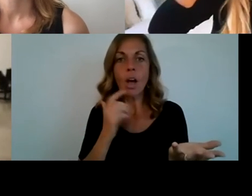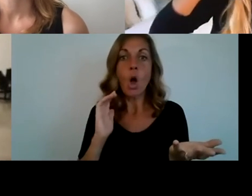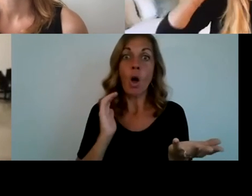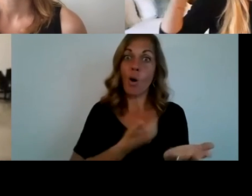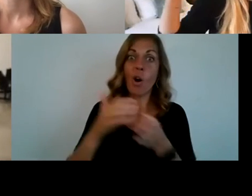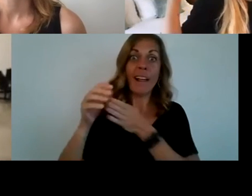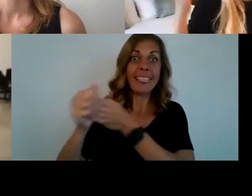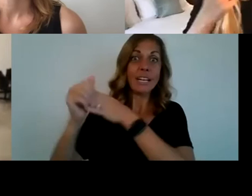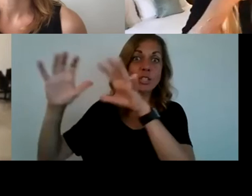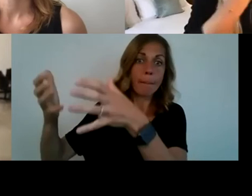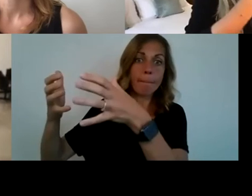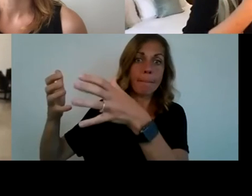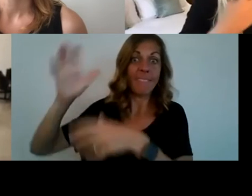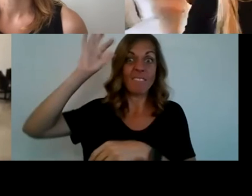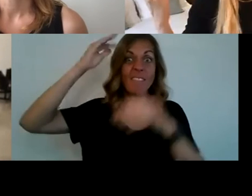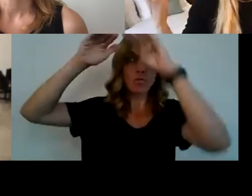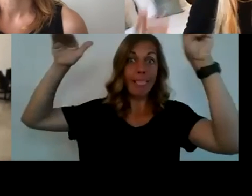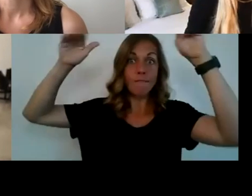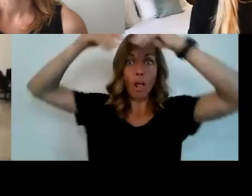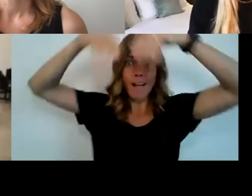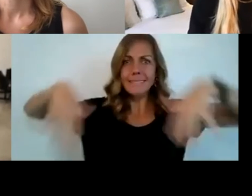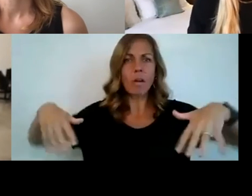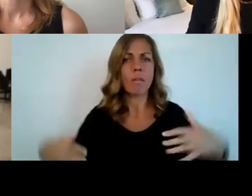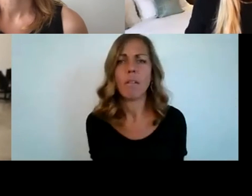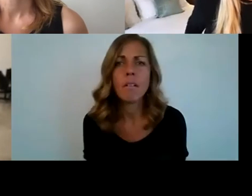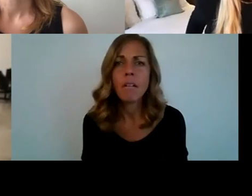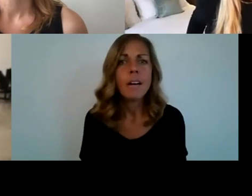at the federal level on down, no one knows no one knows the right thing here. And I think